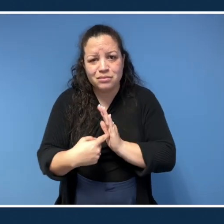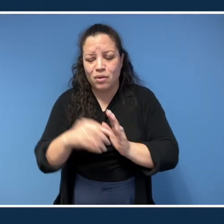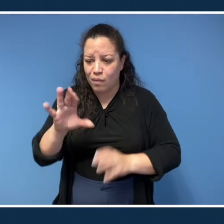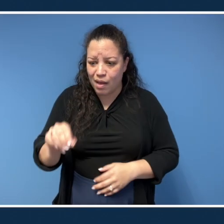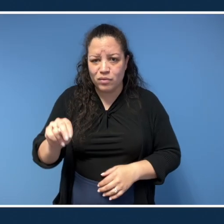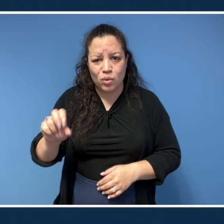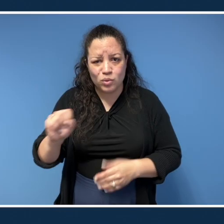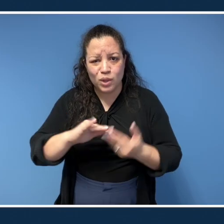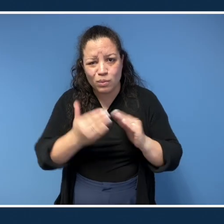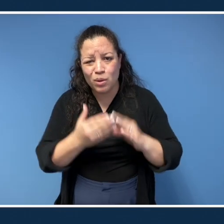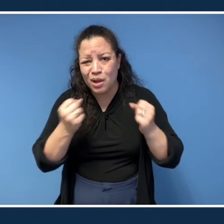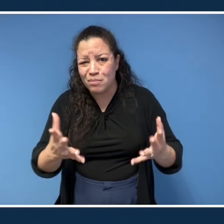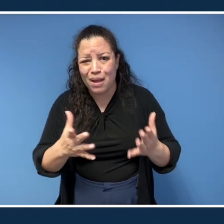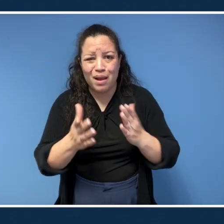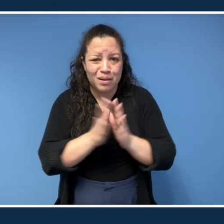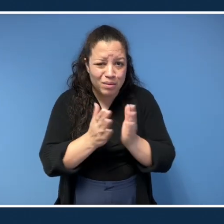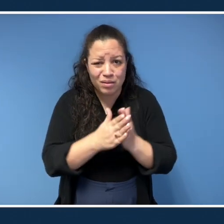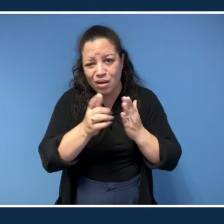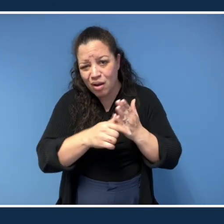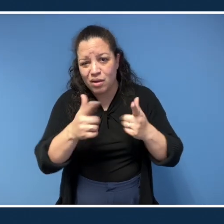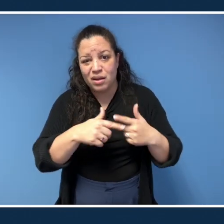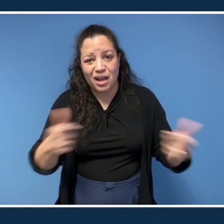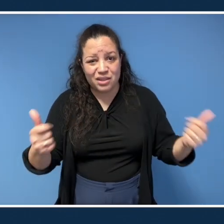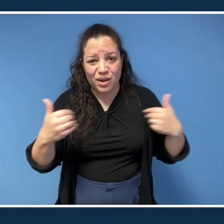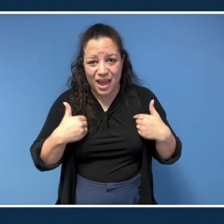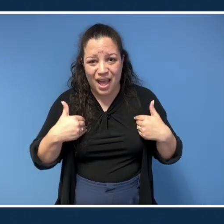Scotia community. And I think one of the, if I can insert that, you know,